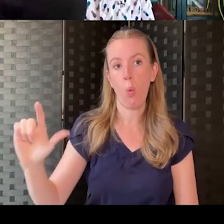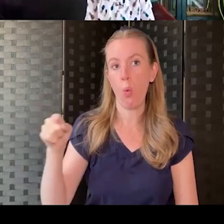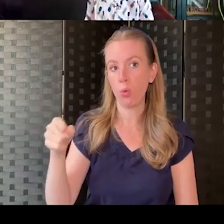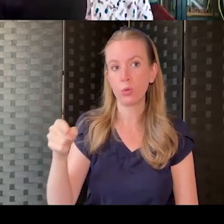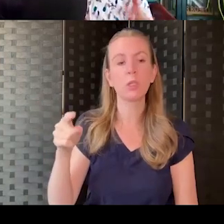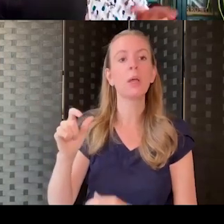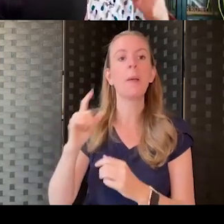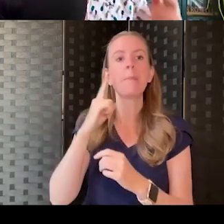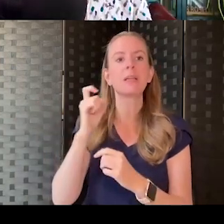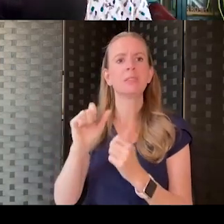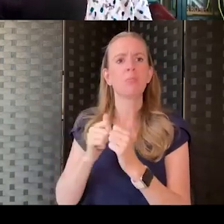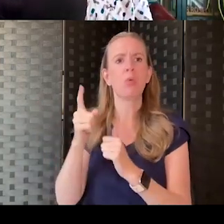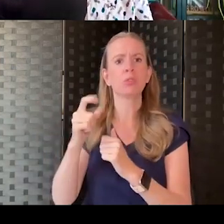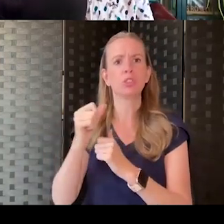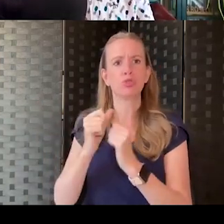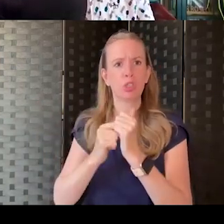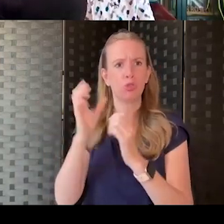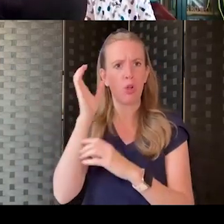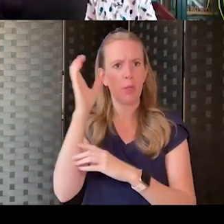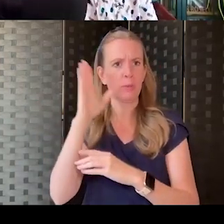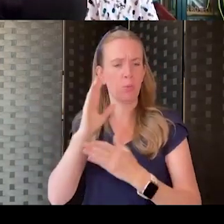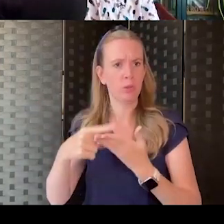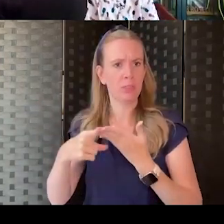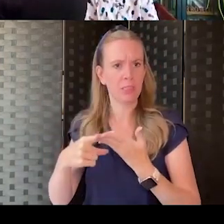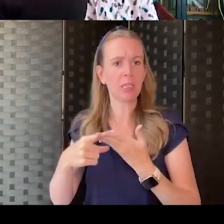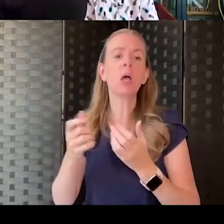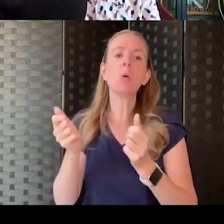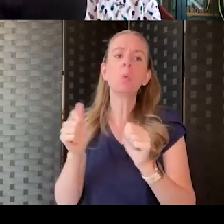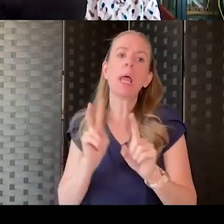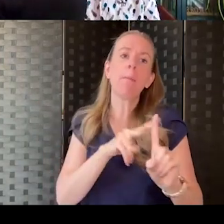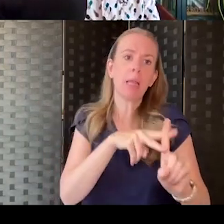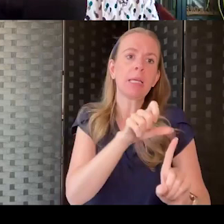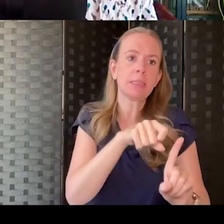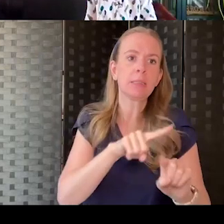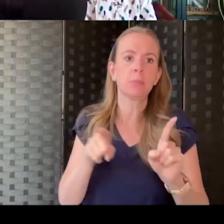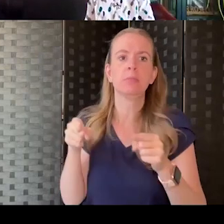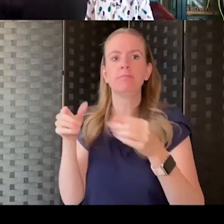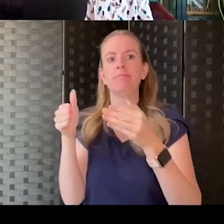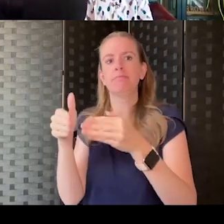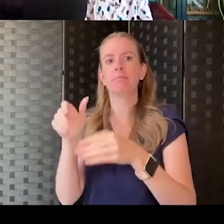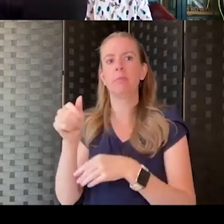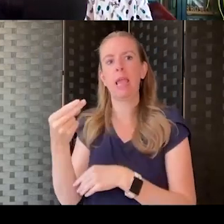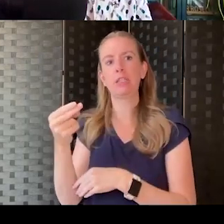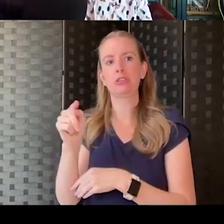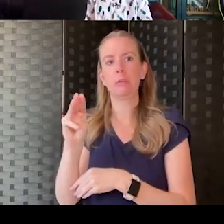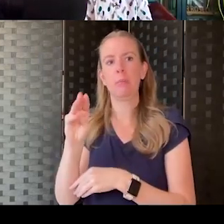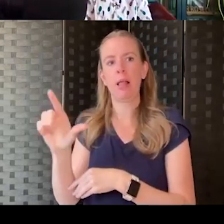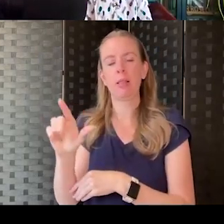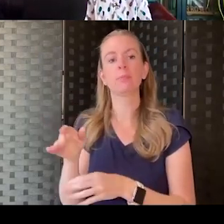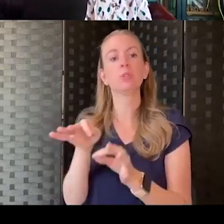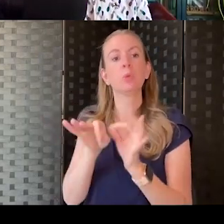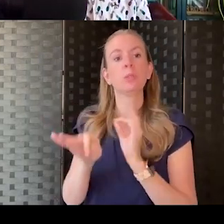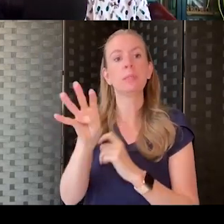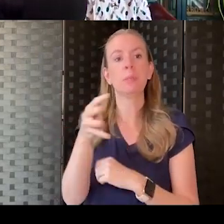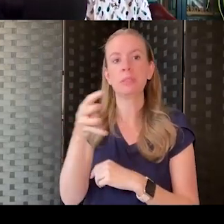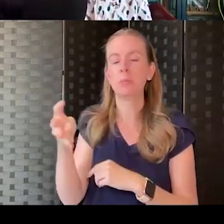concepts I will be discussing still apply to them. A simple table is structurally straightforward.